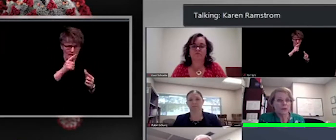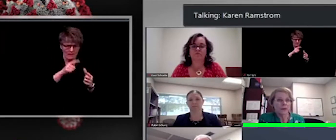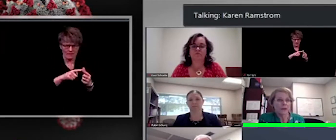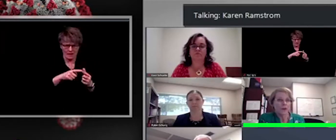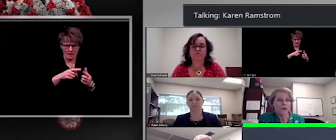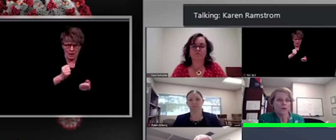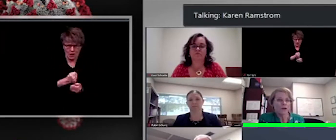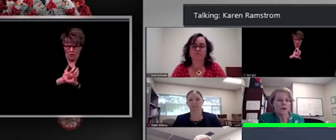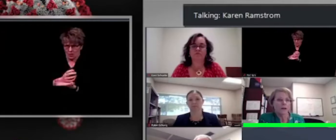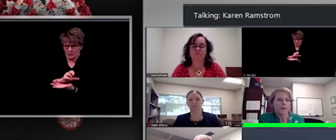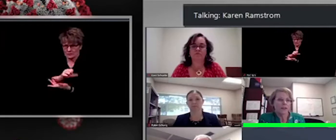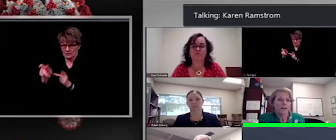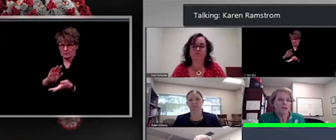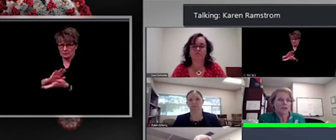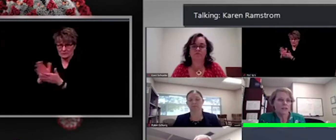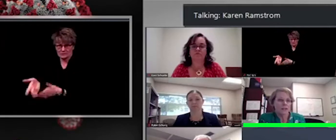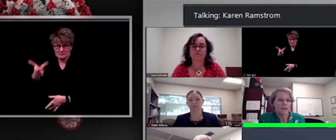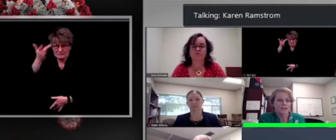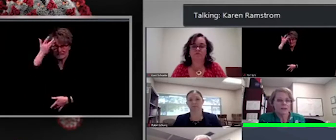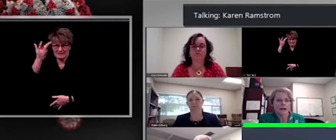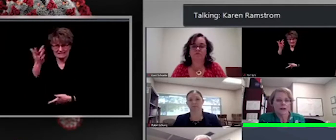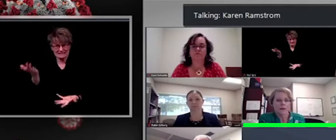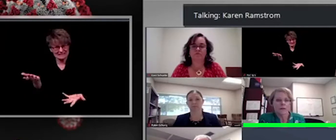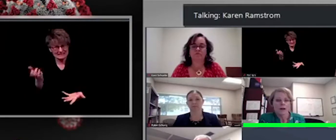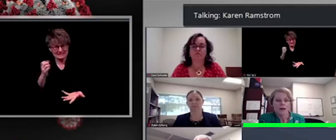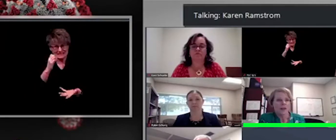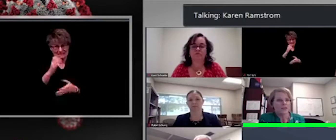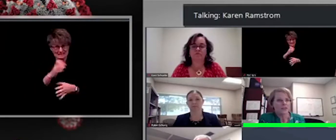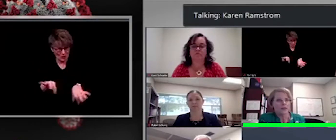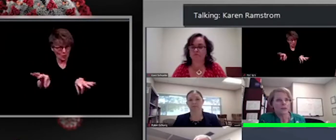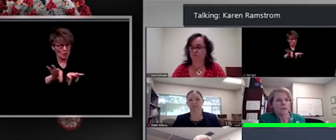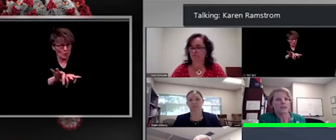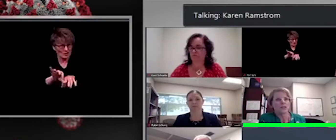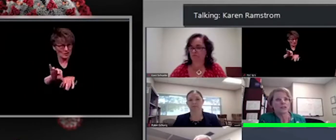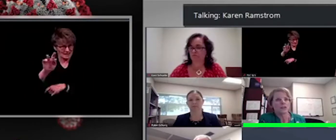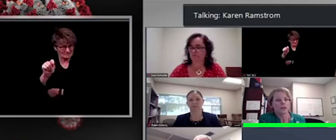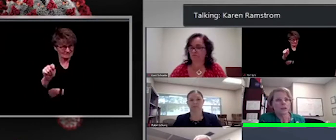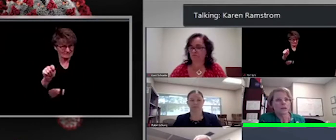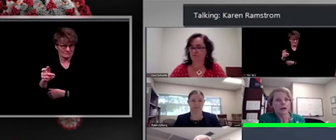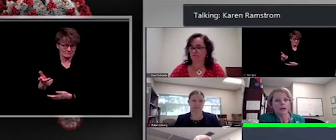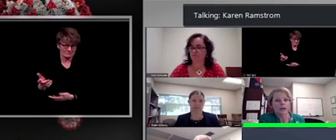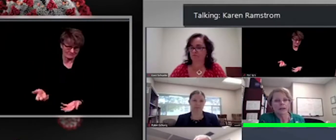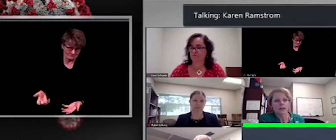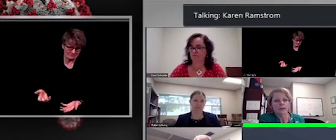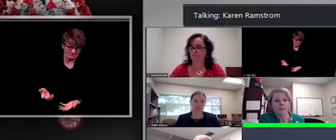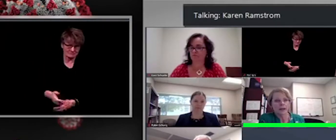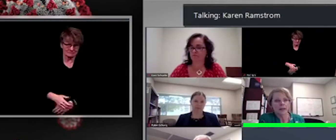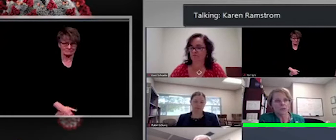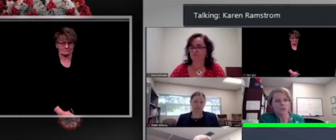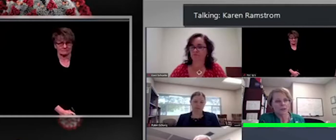will be no. If the answer is yes, that's something that we need to start talking about. As we're